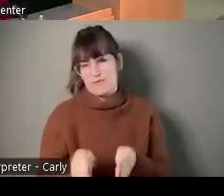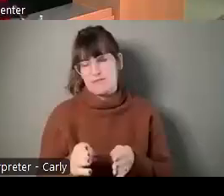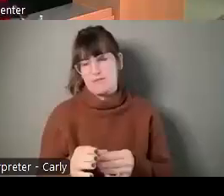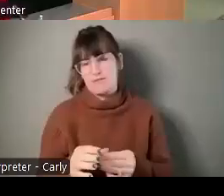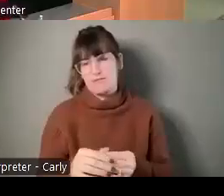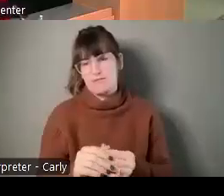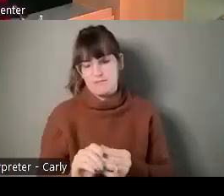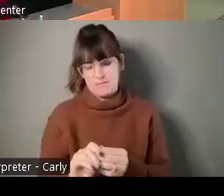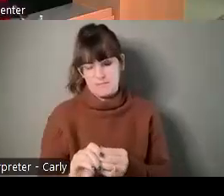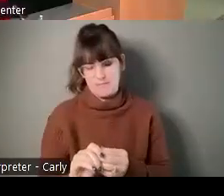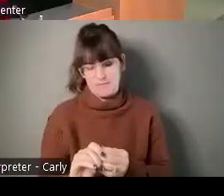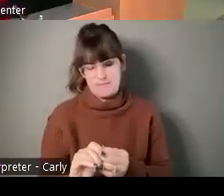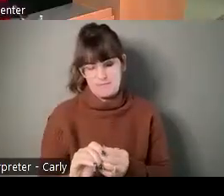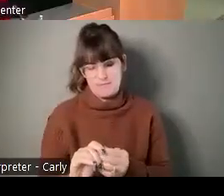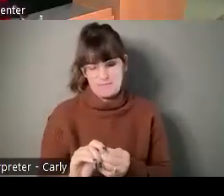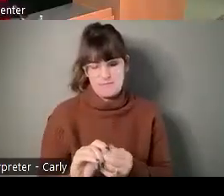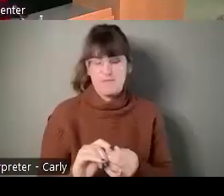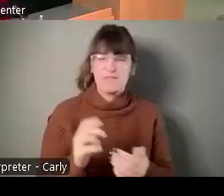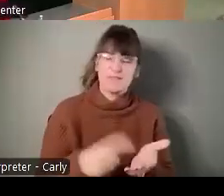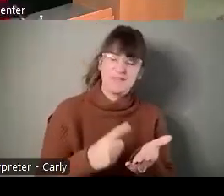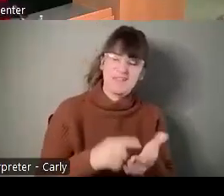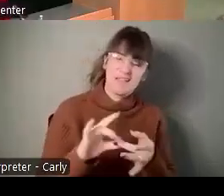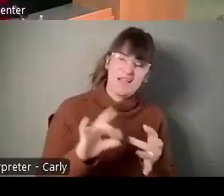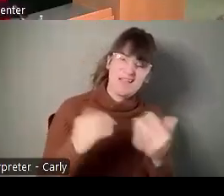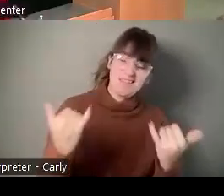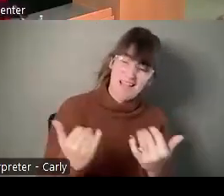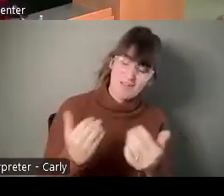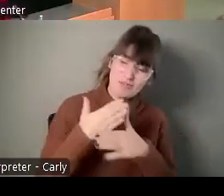okay, now what? Now I have to share my whole story with someone new. So it offers